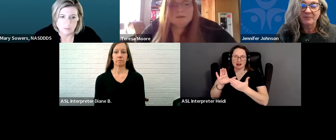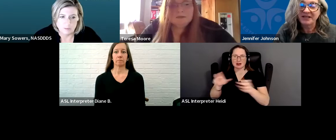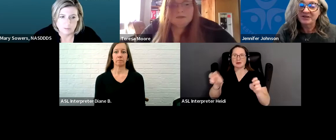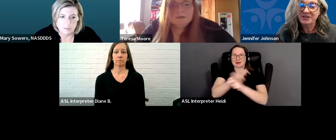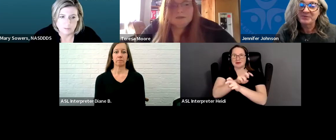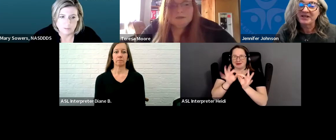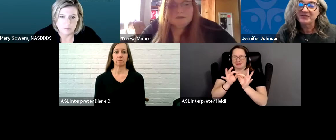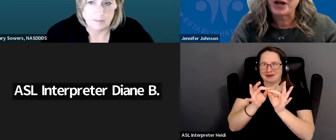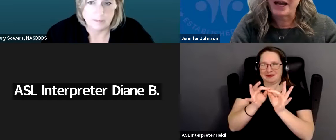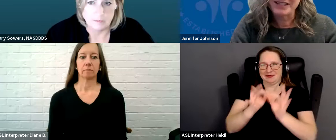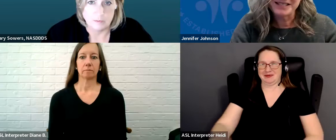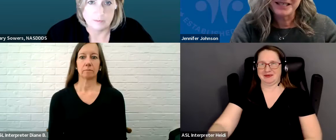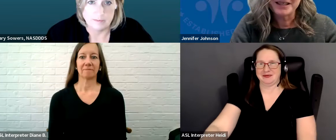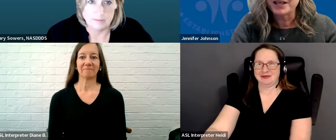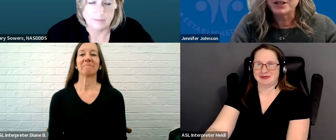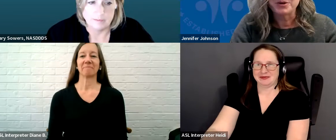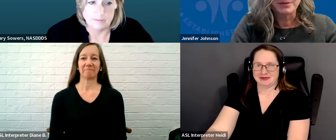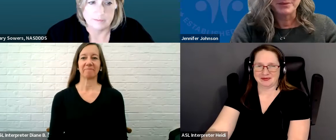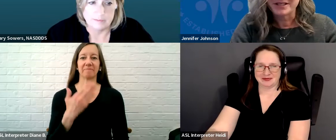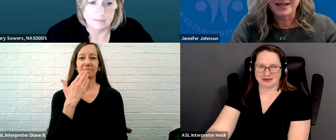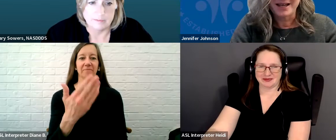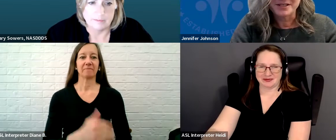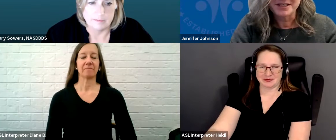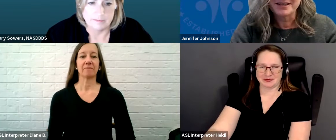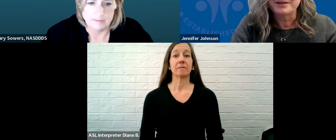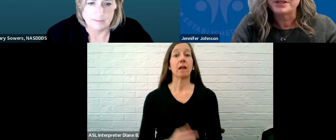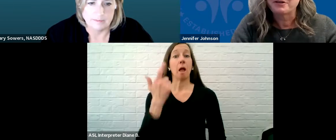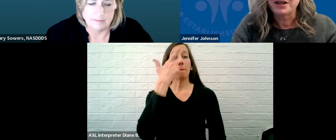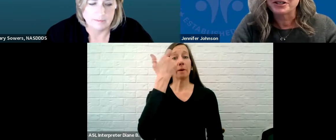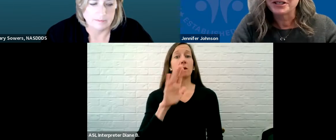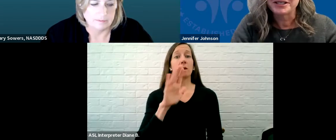but it also is because of your advocacy that you are able to get housing so congratulations